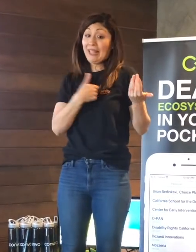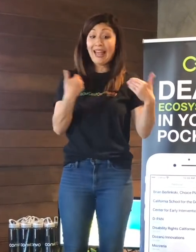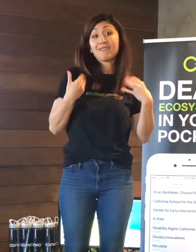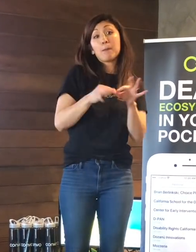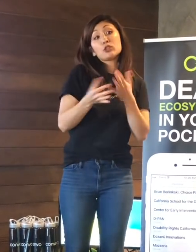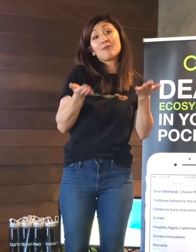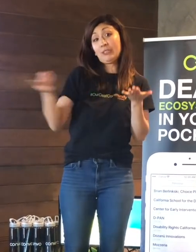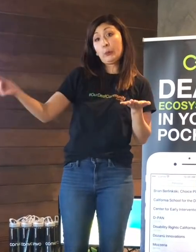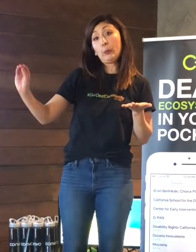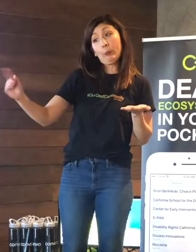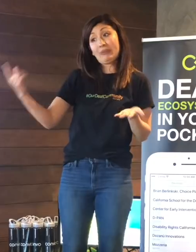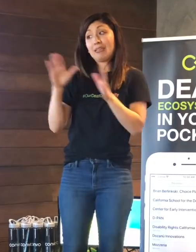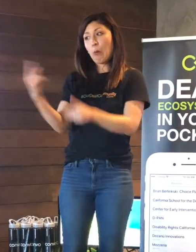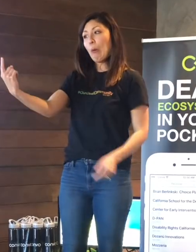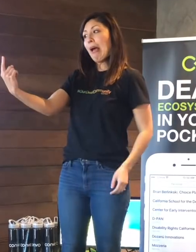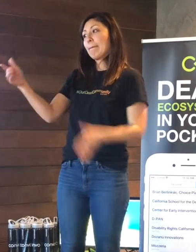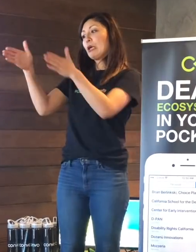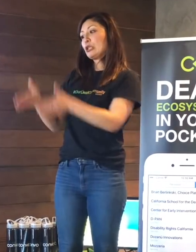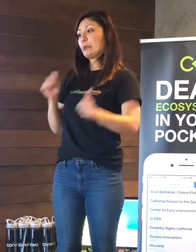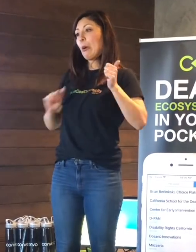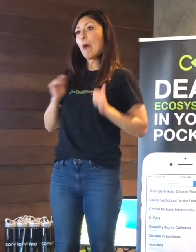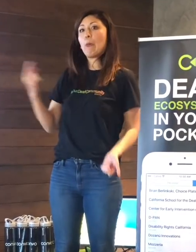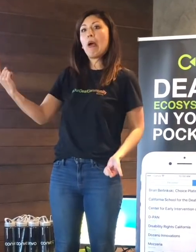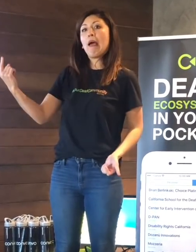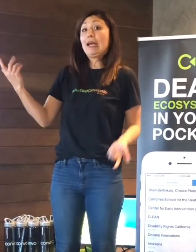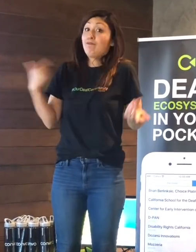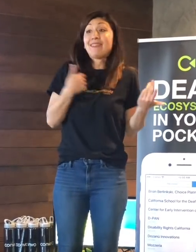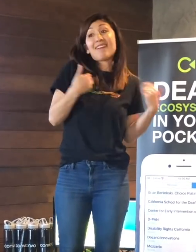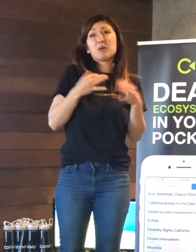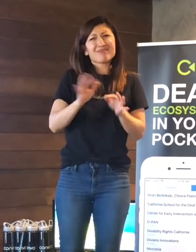"We have a captioning service and The Daily Moth's a one-person show who can't do it."